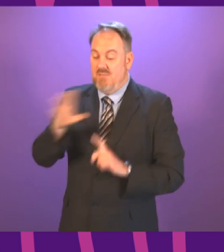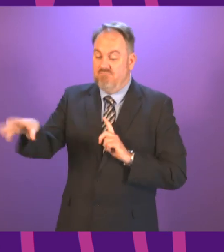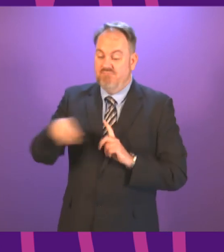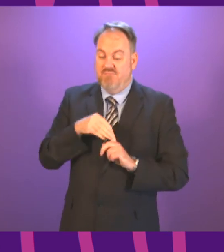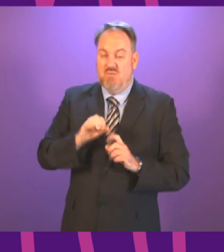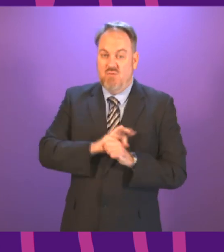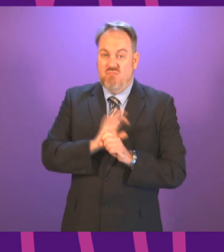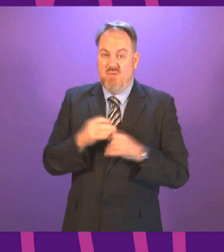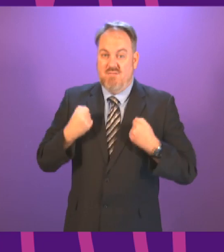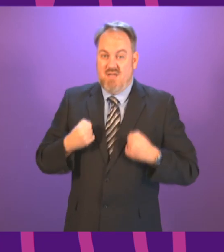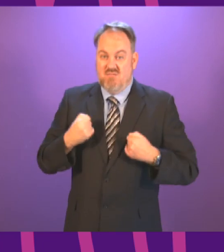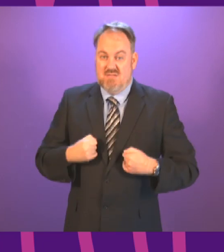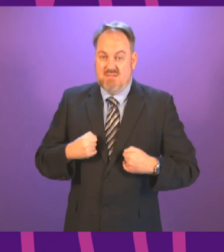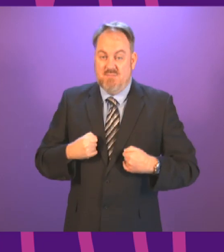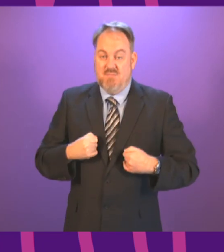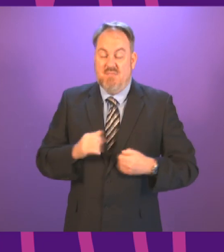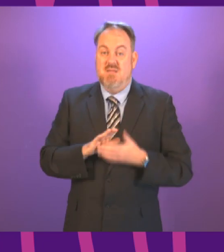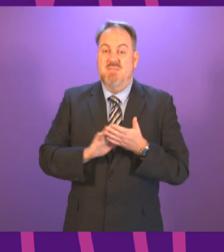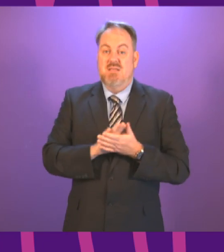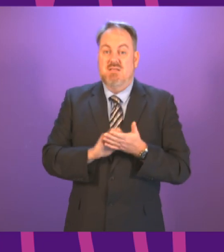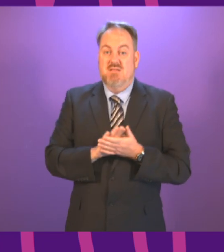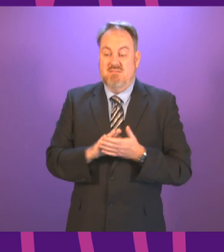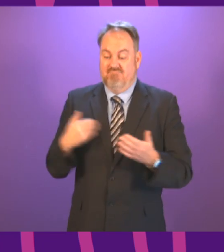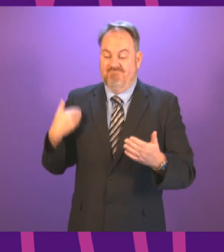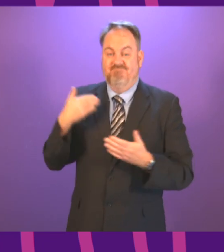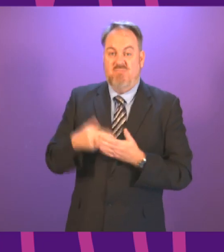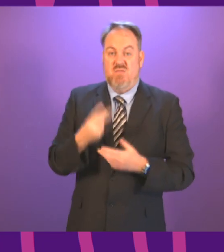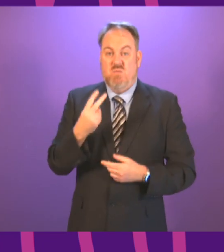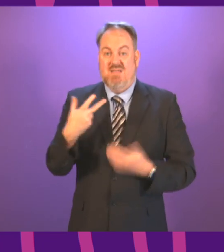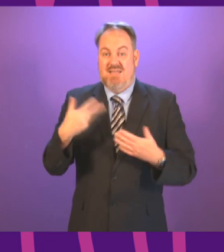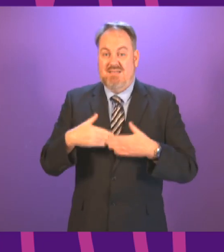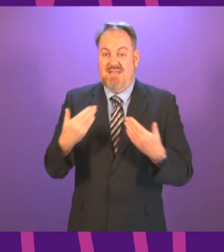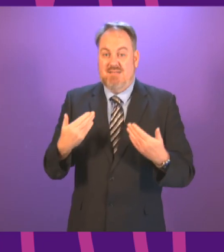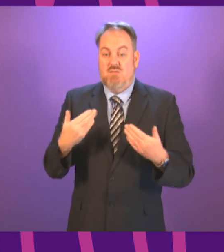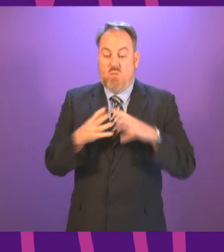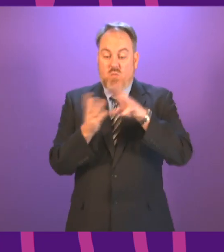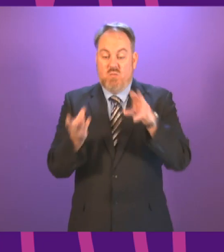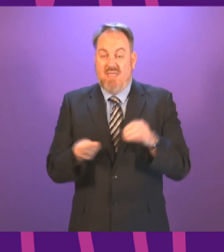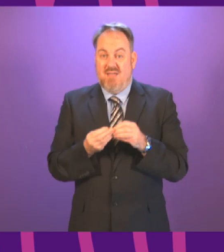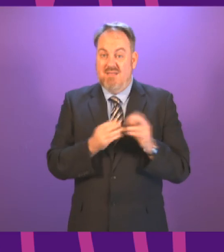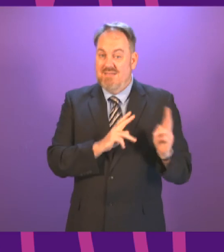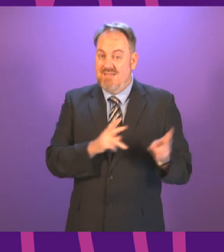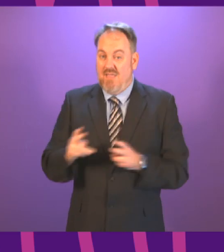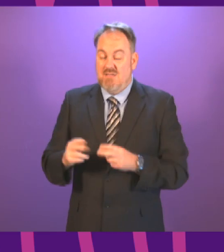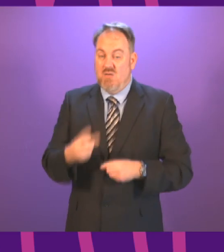tested positive in the previous 28 days. The total number of deaths under that measurement